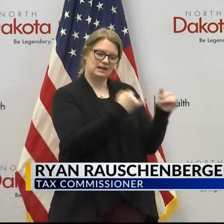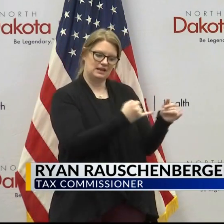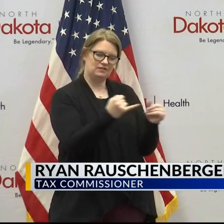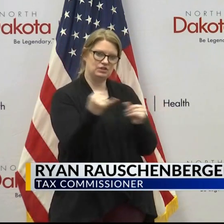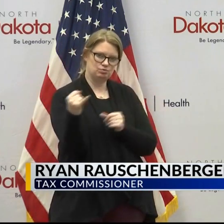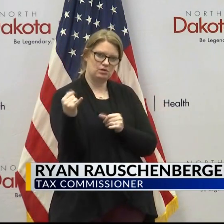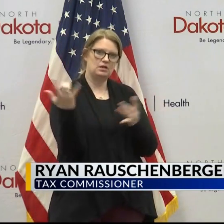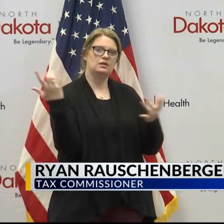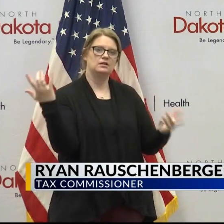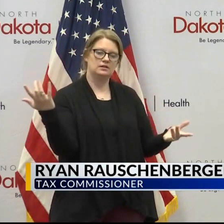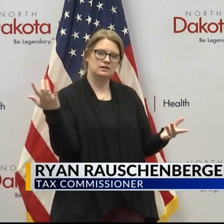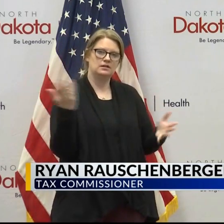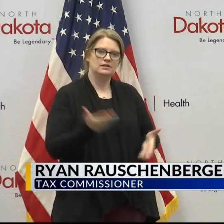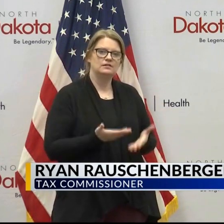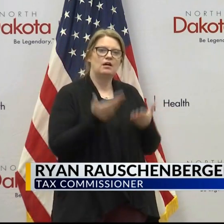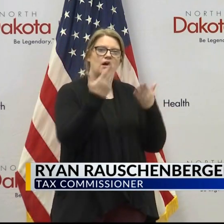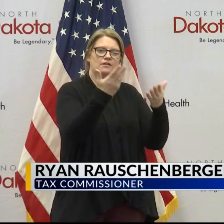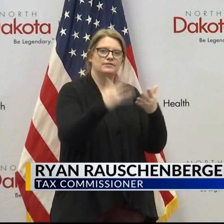STRUGGLING TO MAKE ENDS MEET